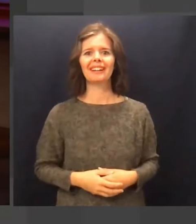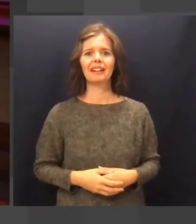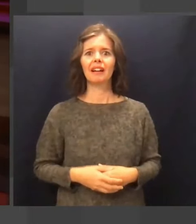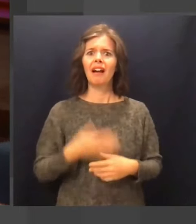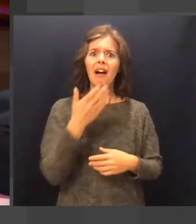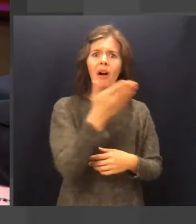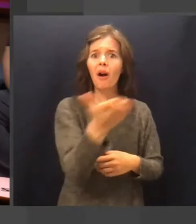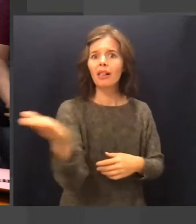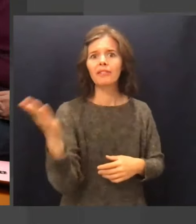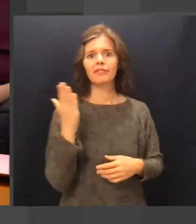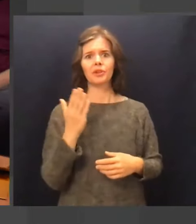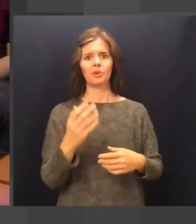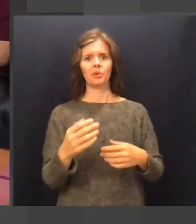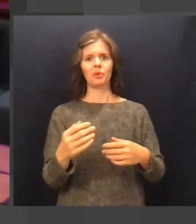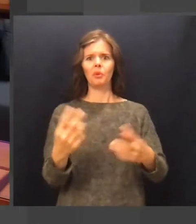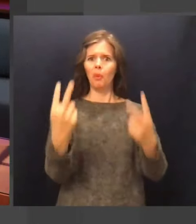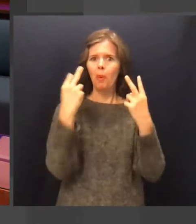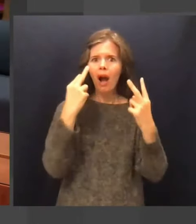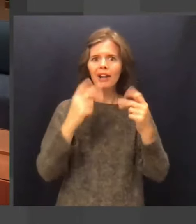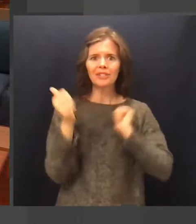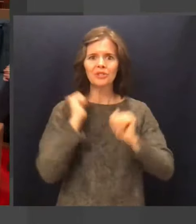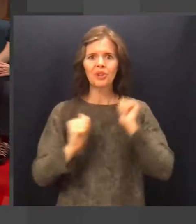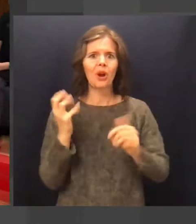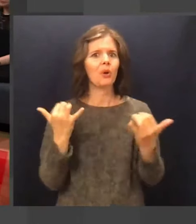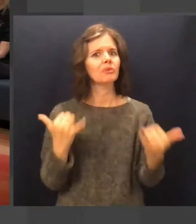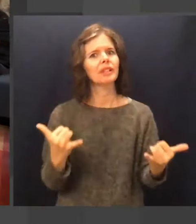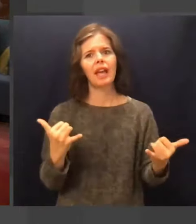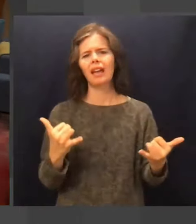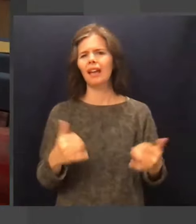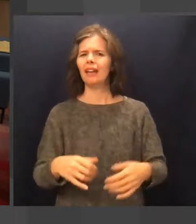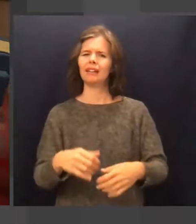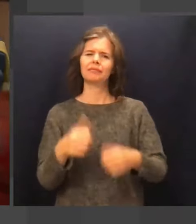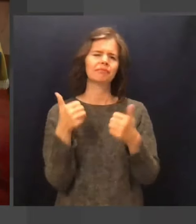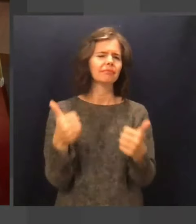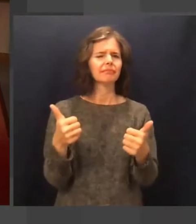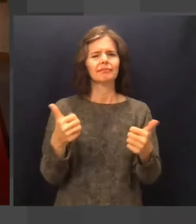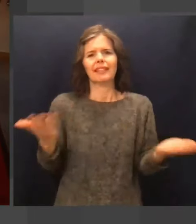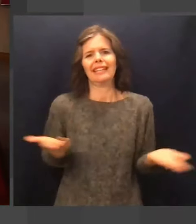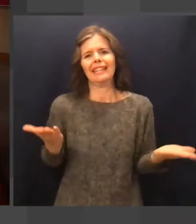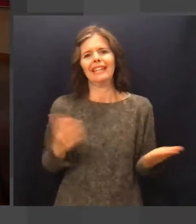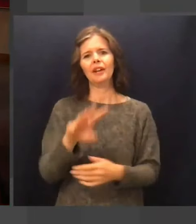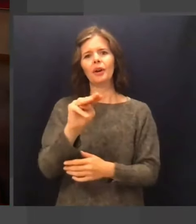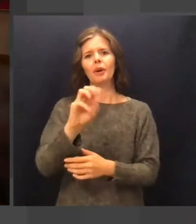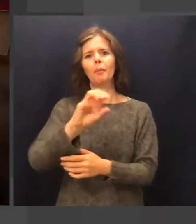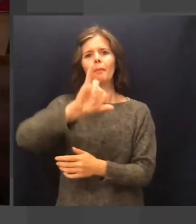FOR ALL OF YOU WATCHING MINECRAFT WOULD NOT BE WHAT IT